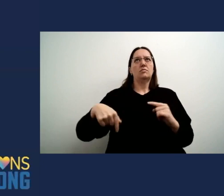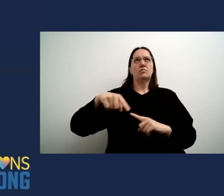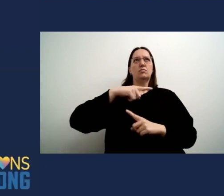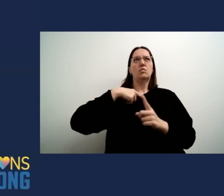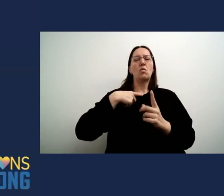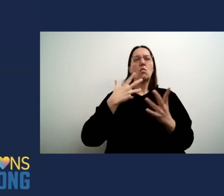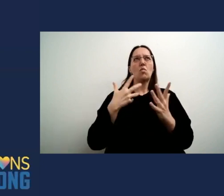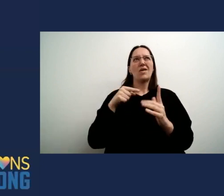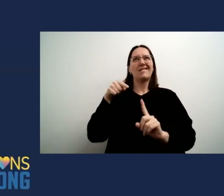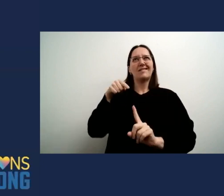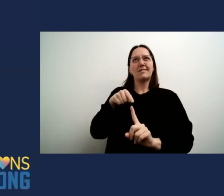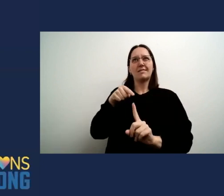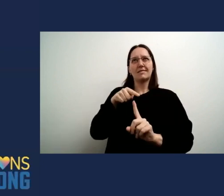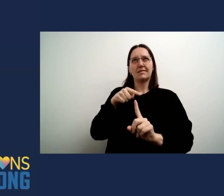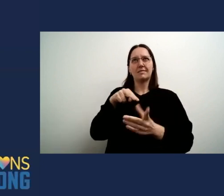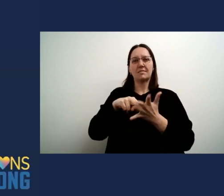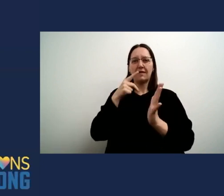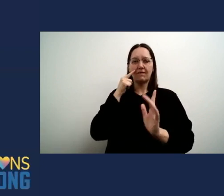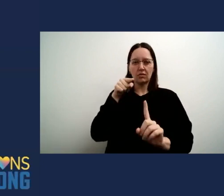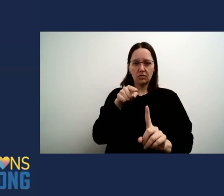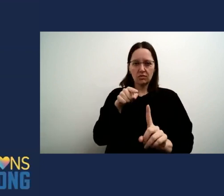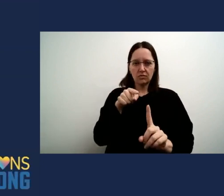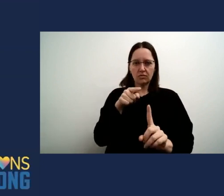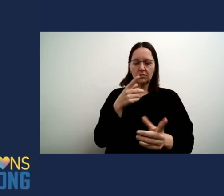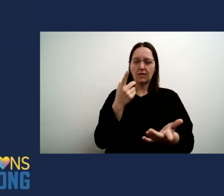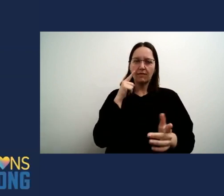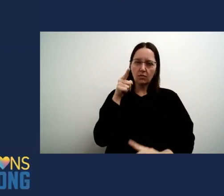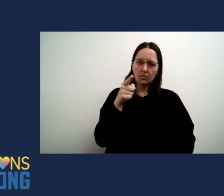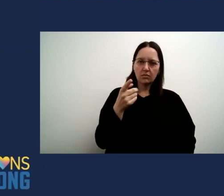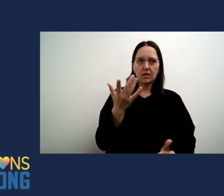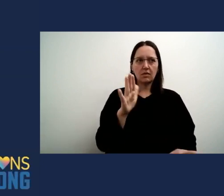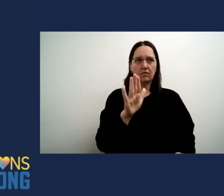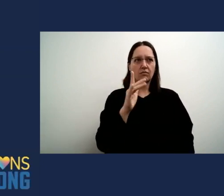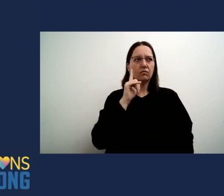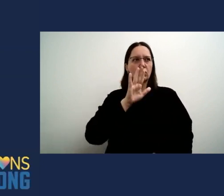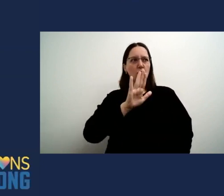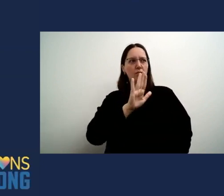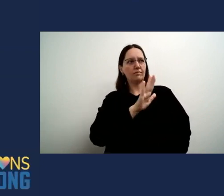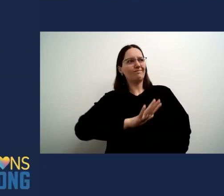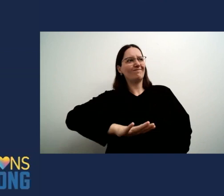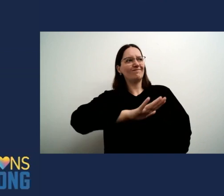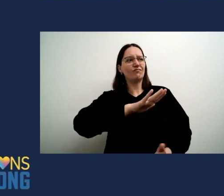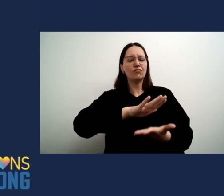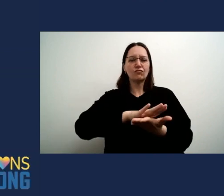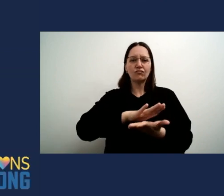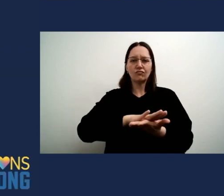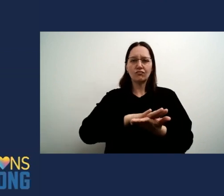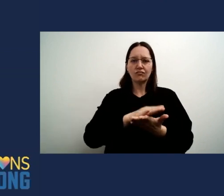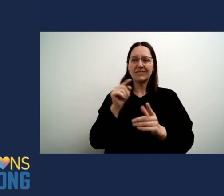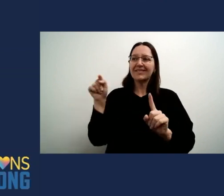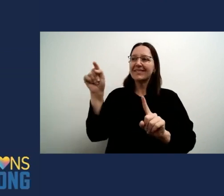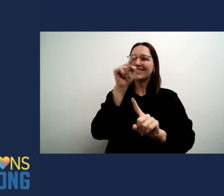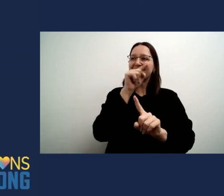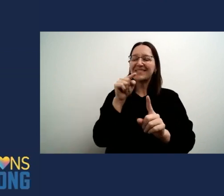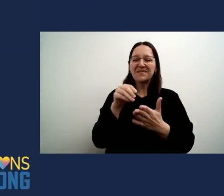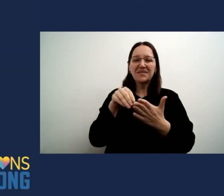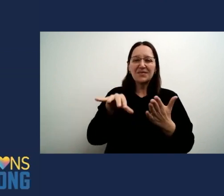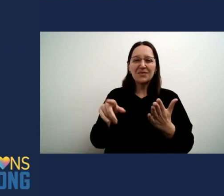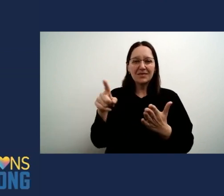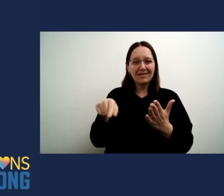Khosla Chancellor Pradeep Kumar has position ed the institution. He activated